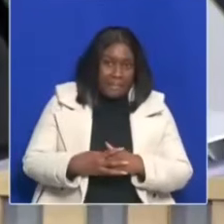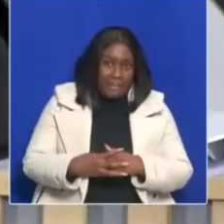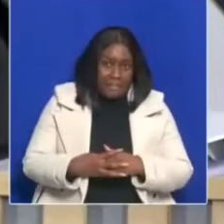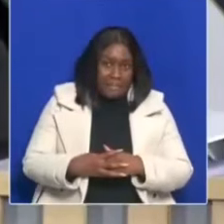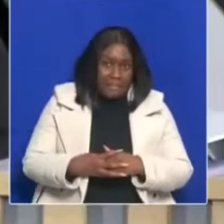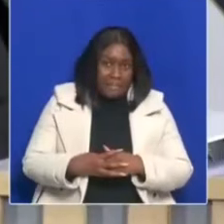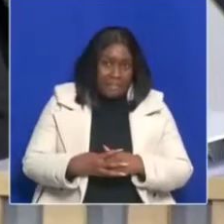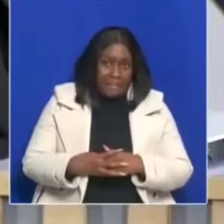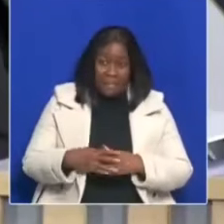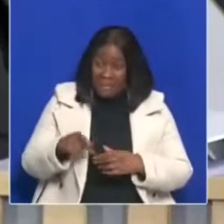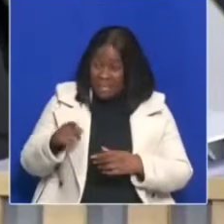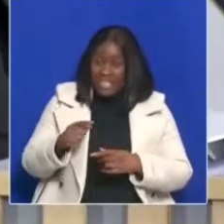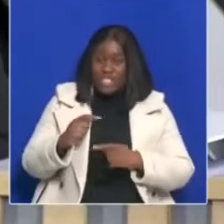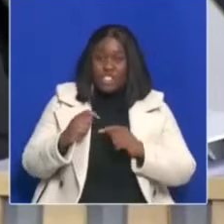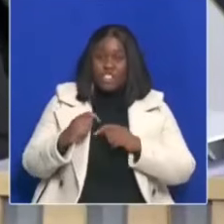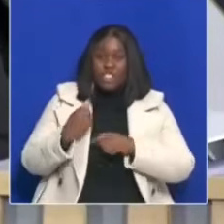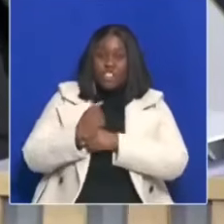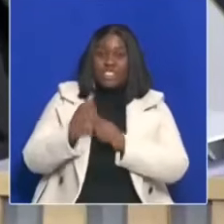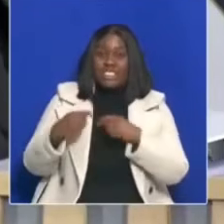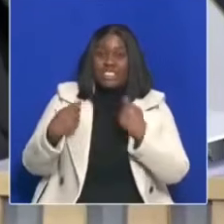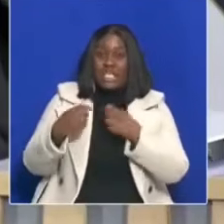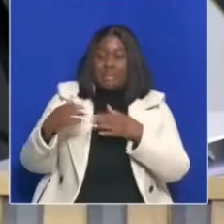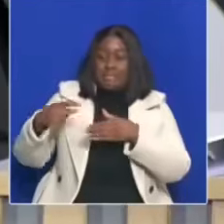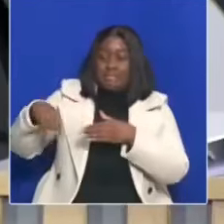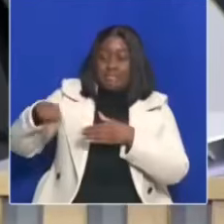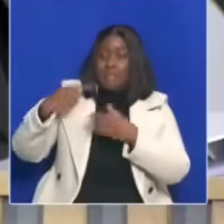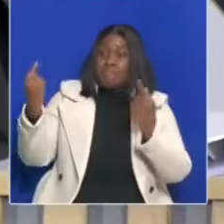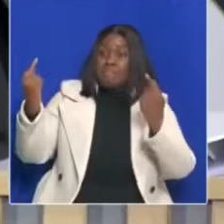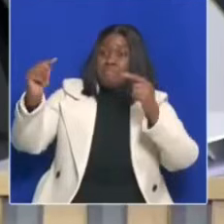place where they received the information and then the shooting take place.